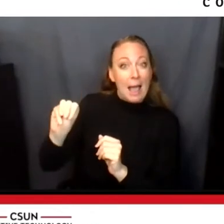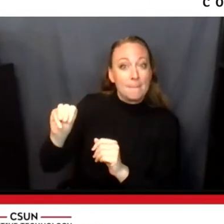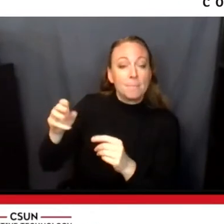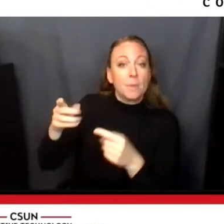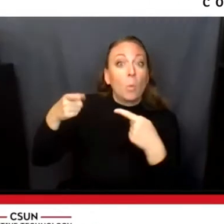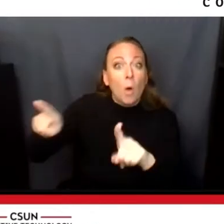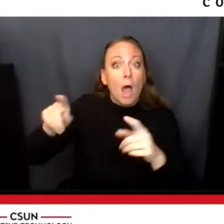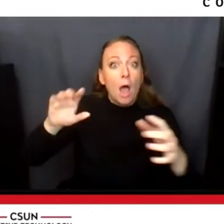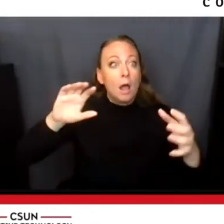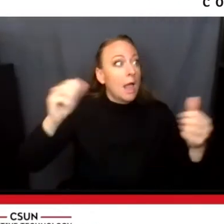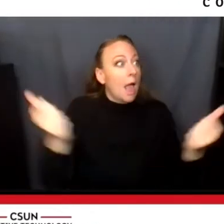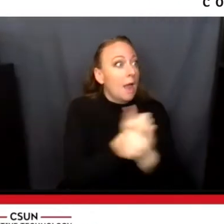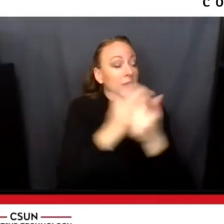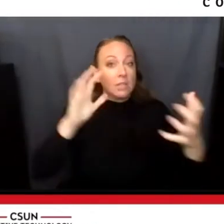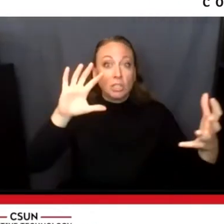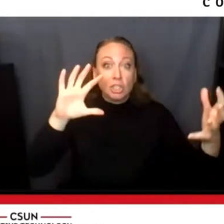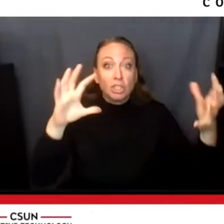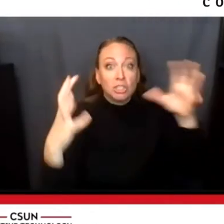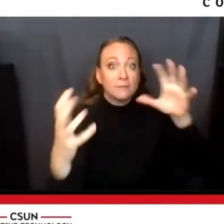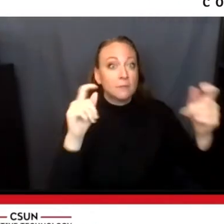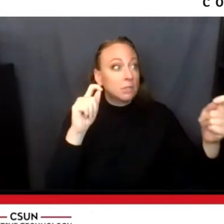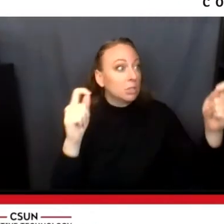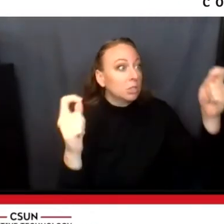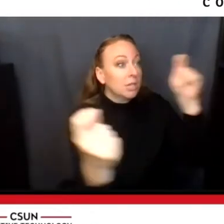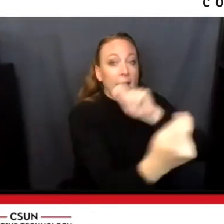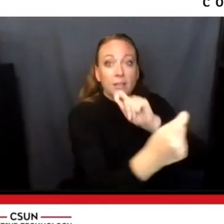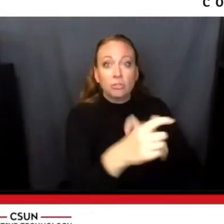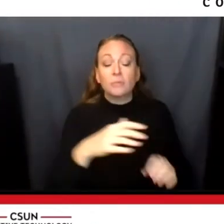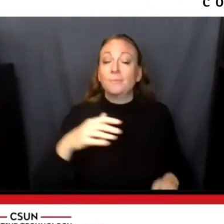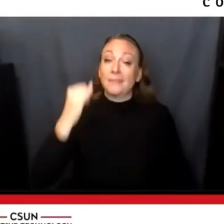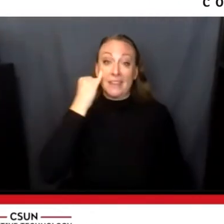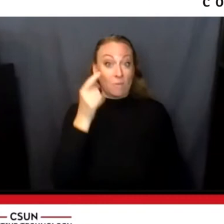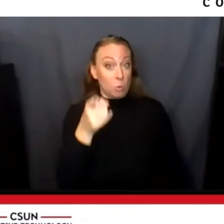And so, if any of you know Sandy like I know Sandy,